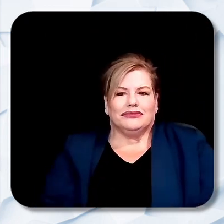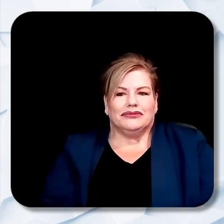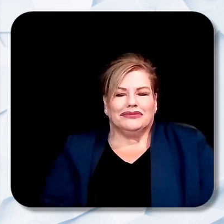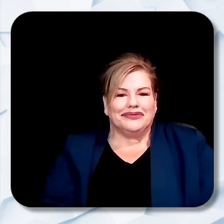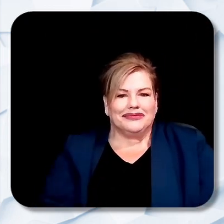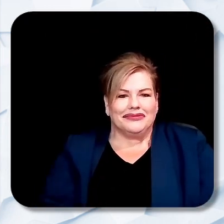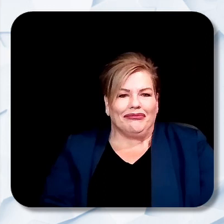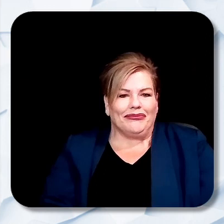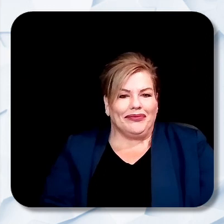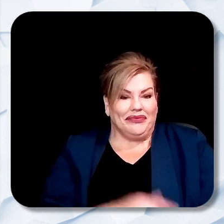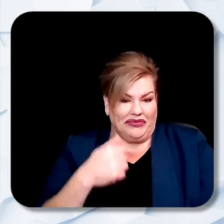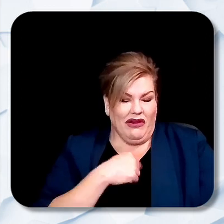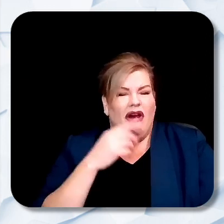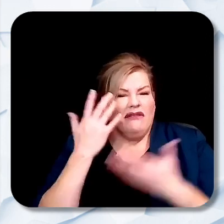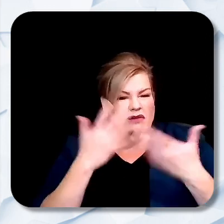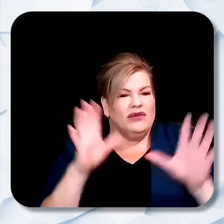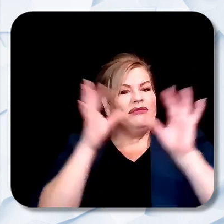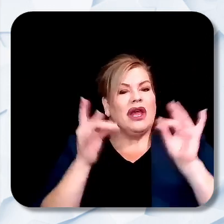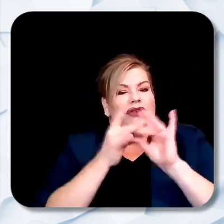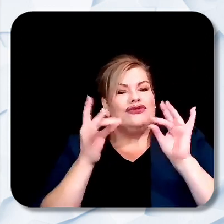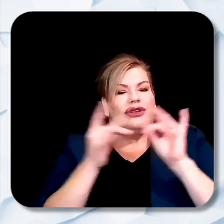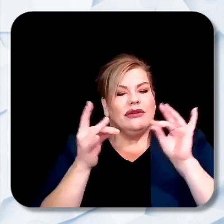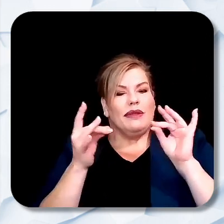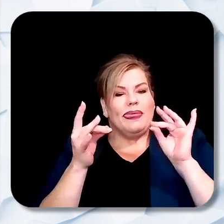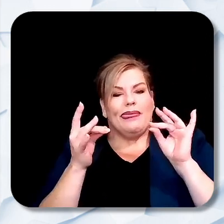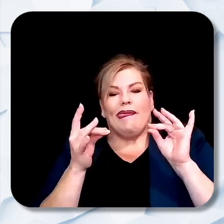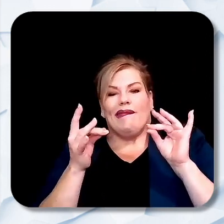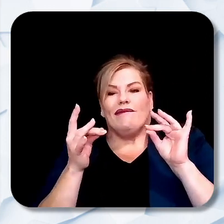and, as I already mentioned. When we're covering substance, use prevention. We're